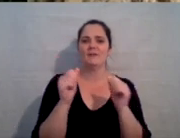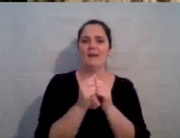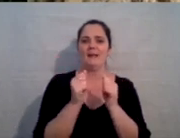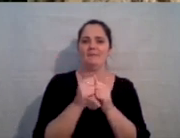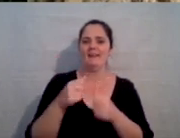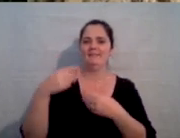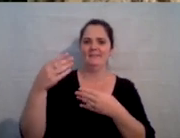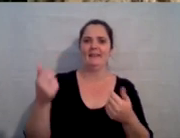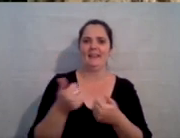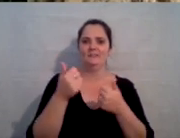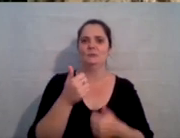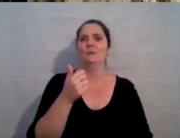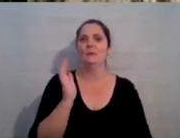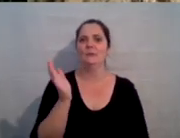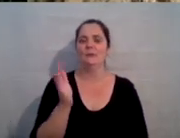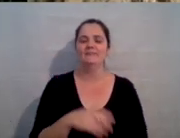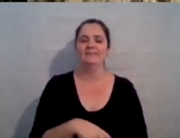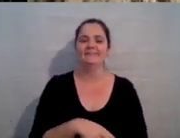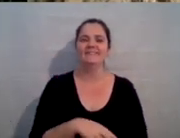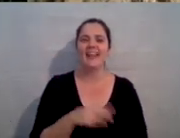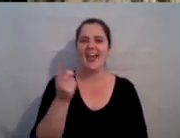and now let's go on to this last drawing.